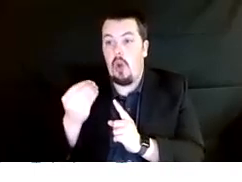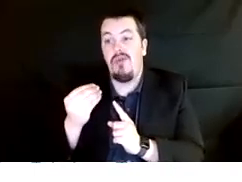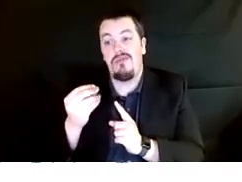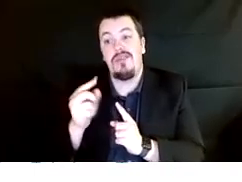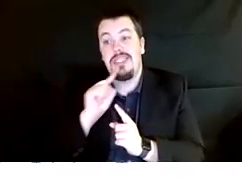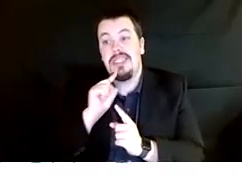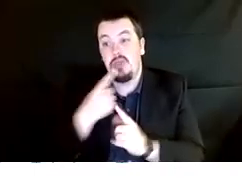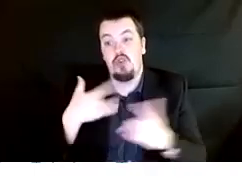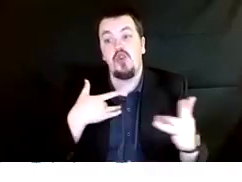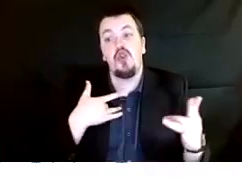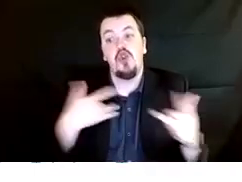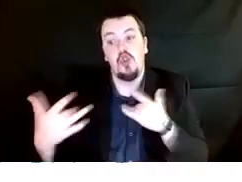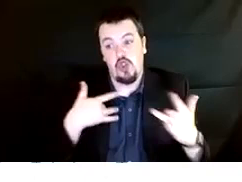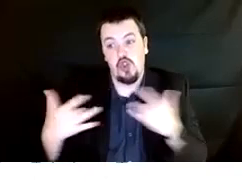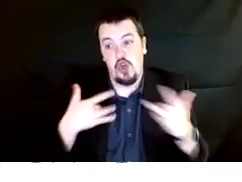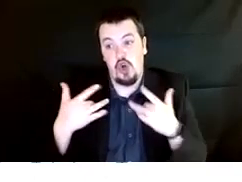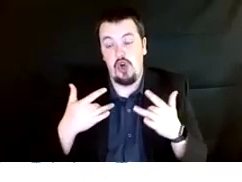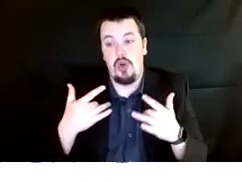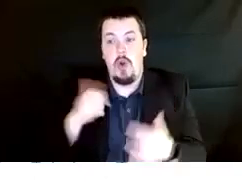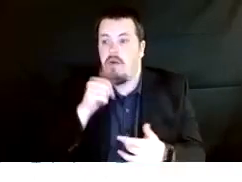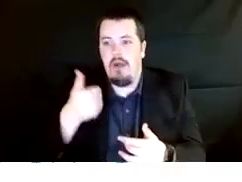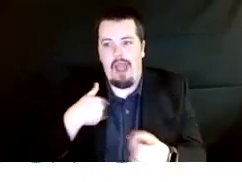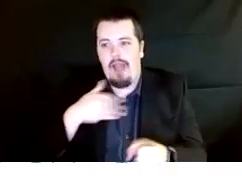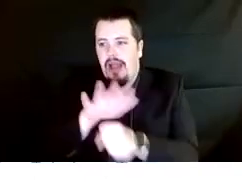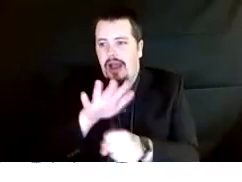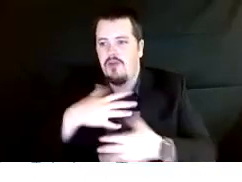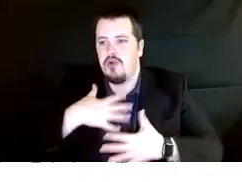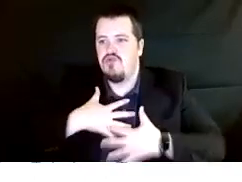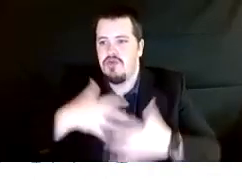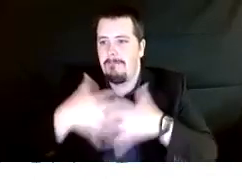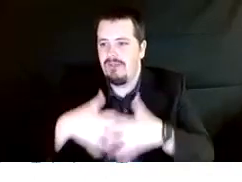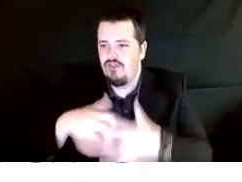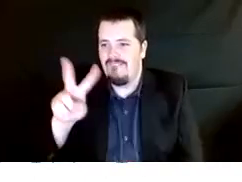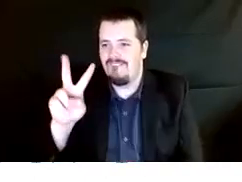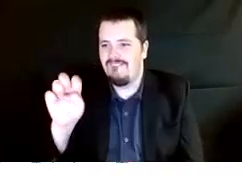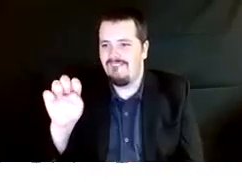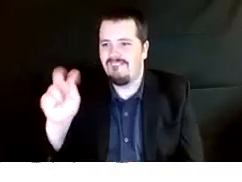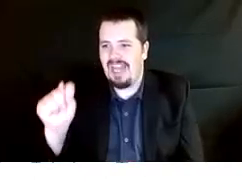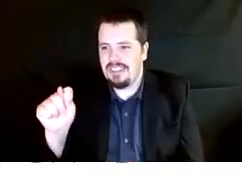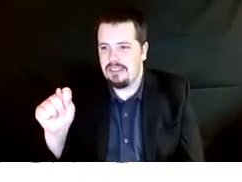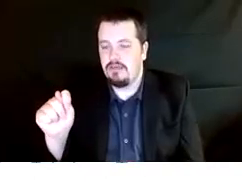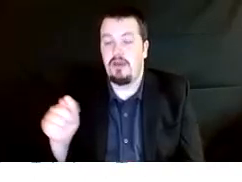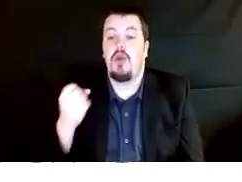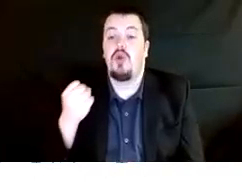and rightfully so that we didn't have enough ventilators um and that there were going to have